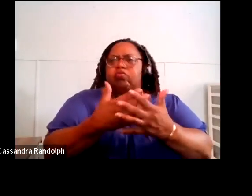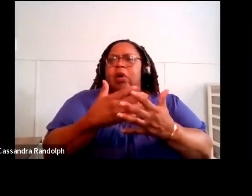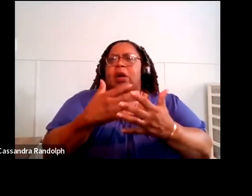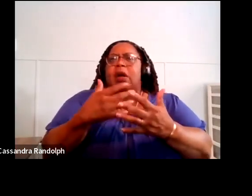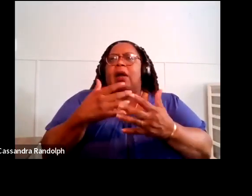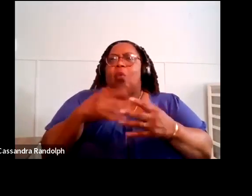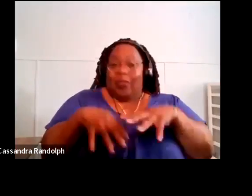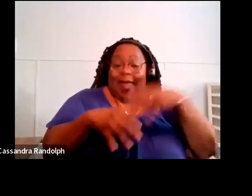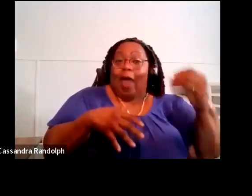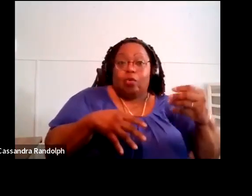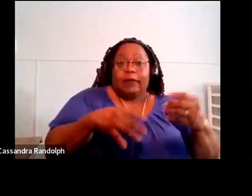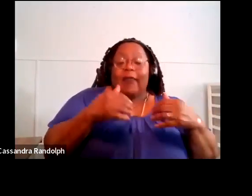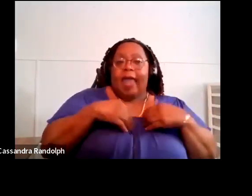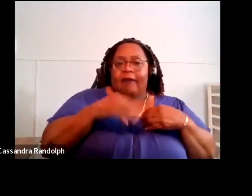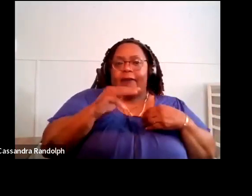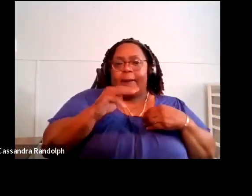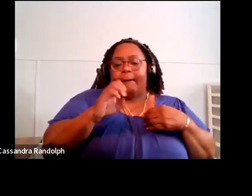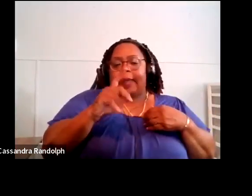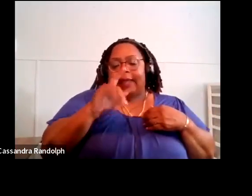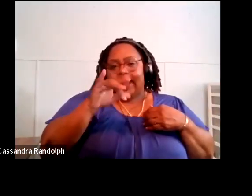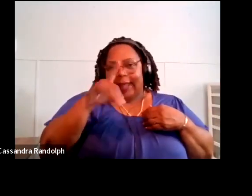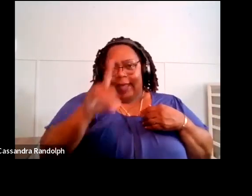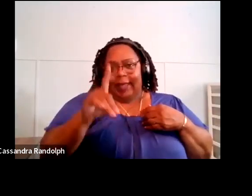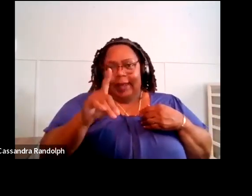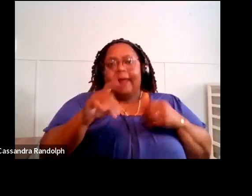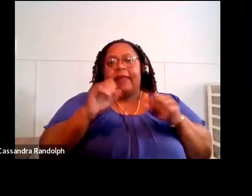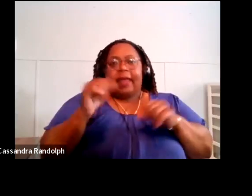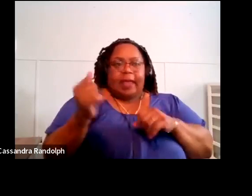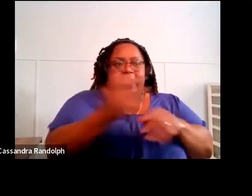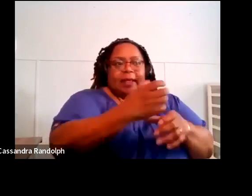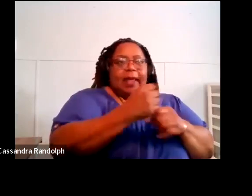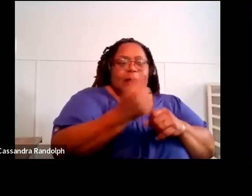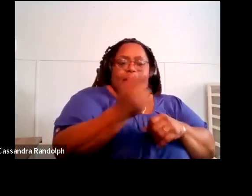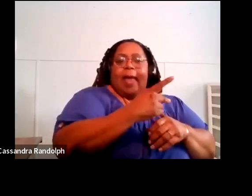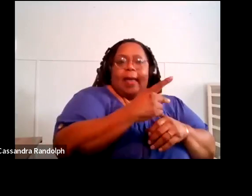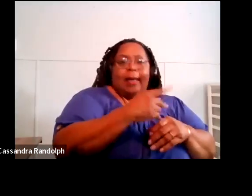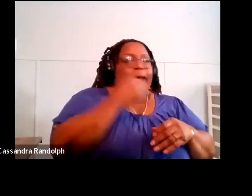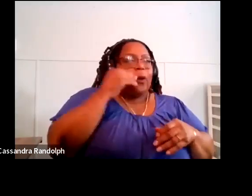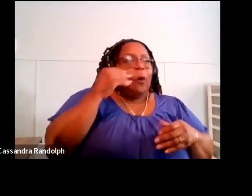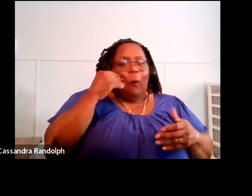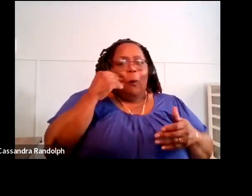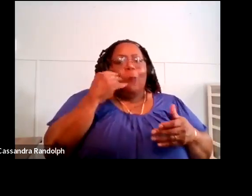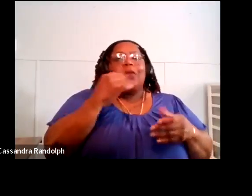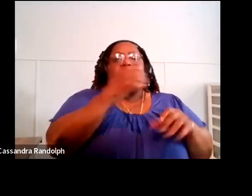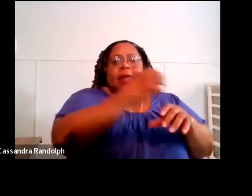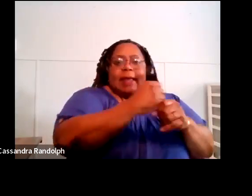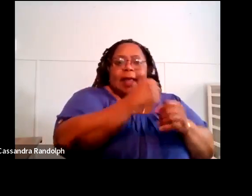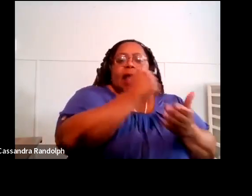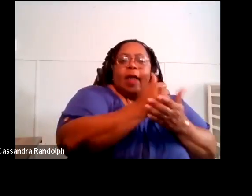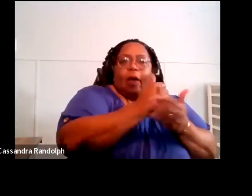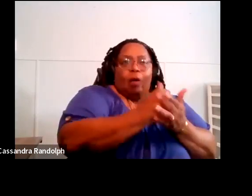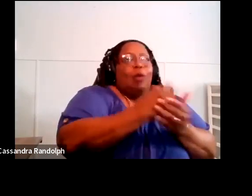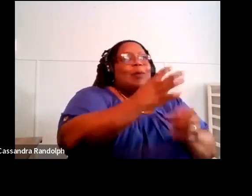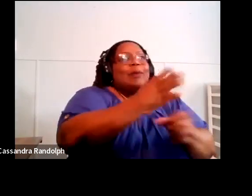enrollment on Medicaid for women coming out of custody so that whatever types of treatment they were getting in